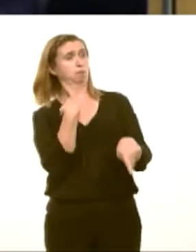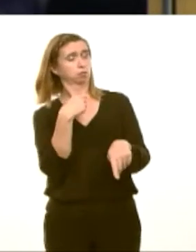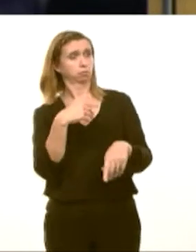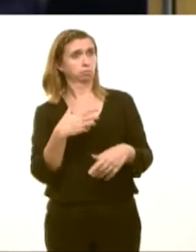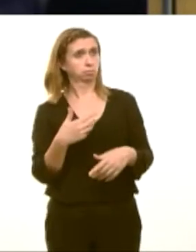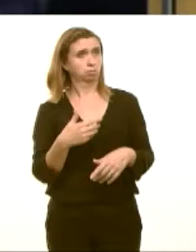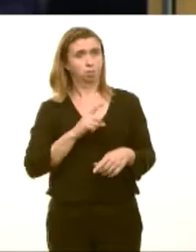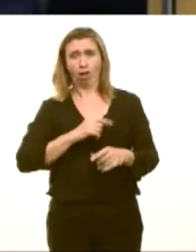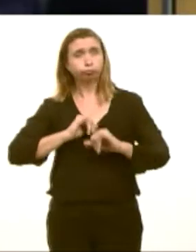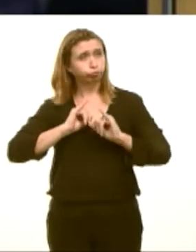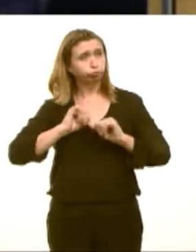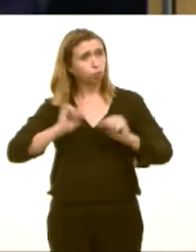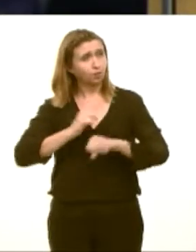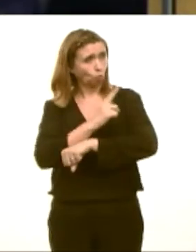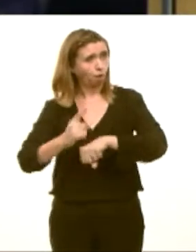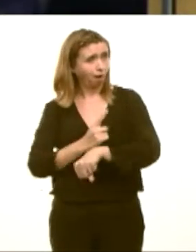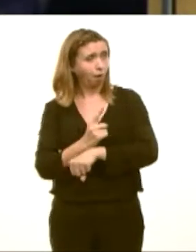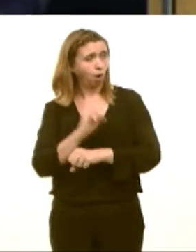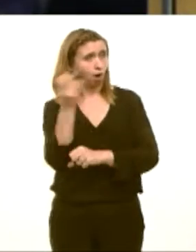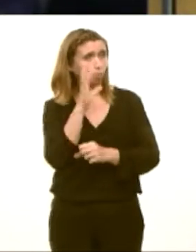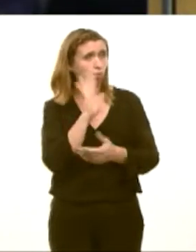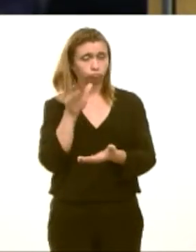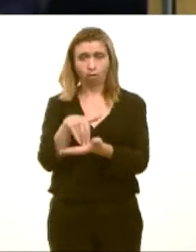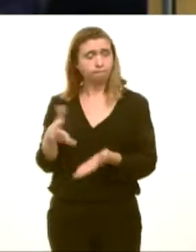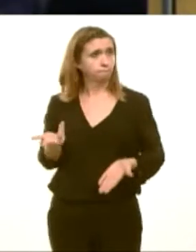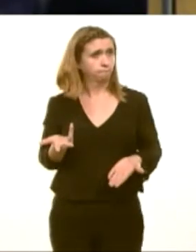that people who contact public services have a response in a timely fashion?